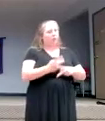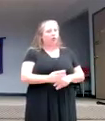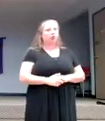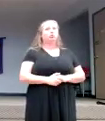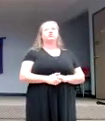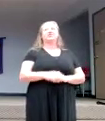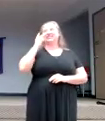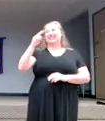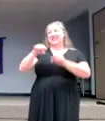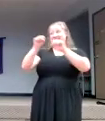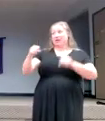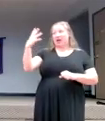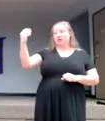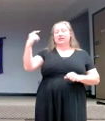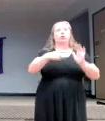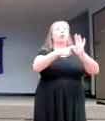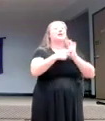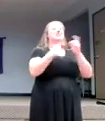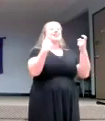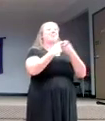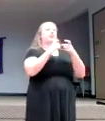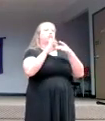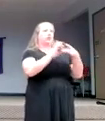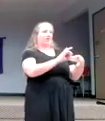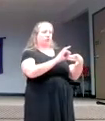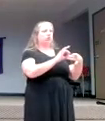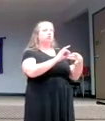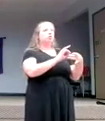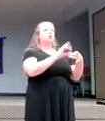the grinder pump system requires an electrical connection. So we will also be taking a look